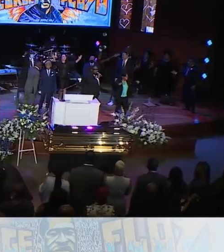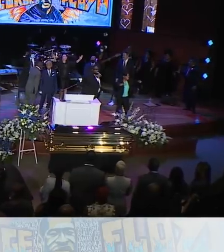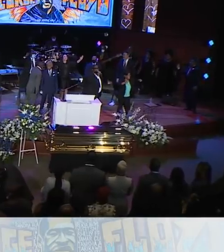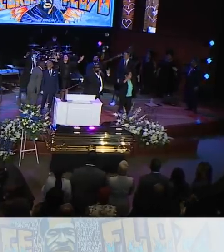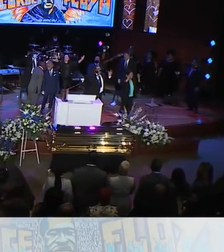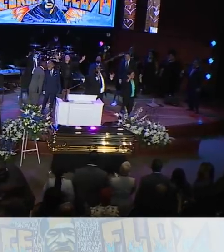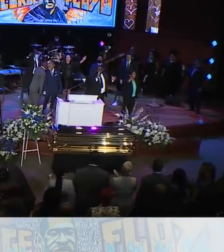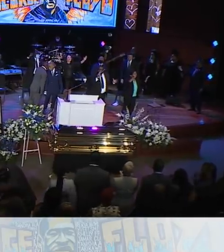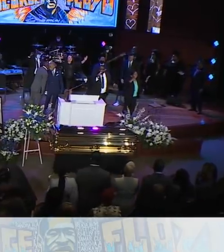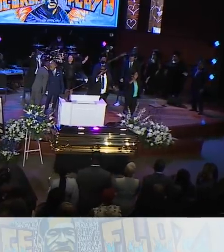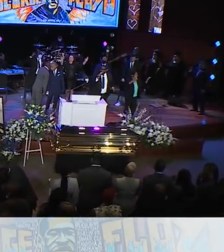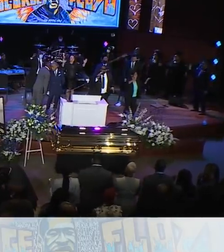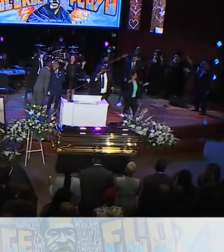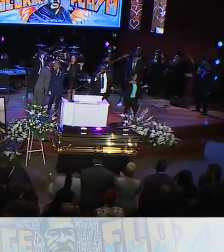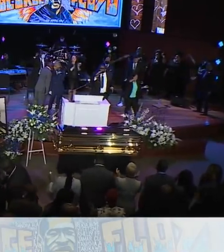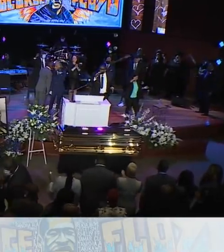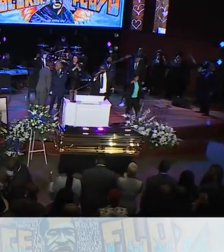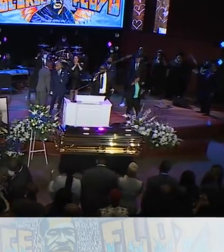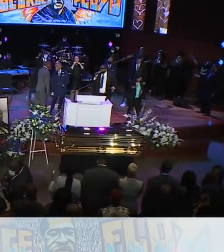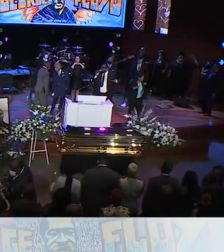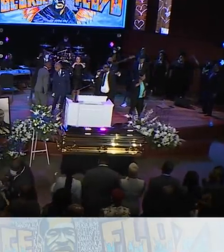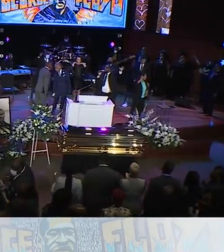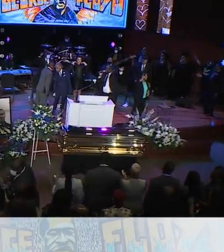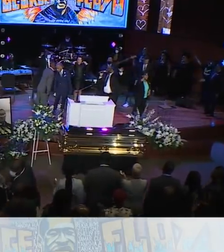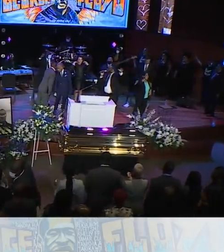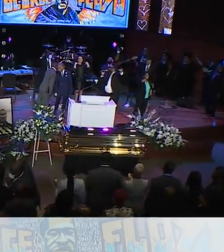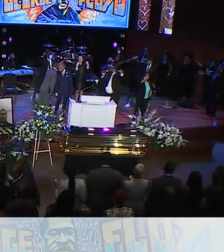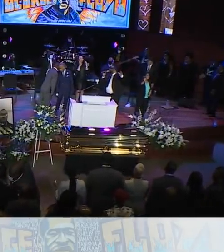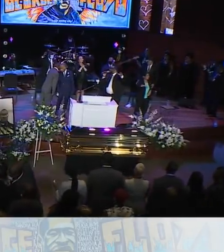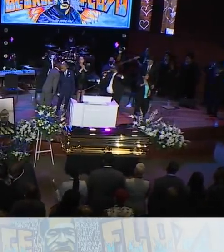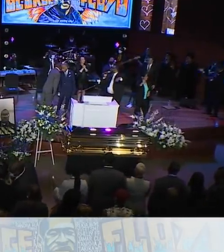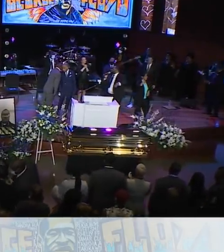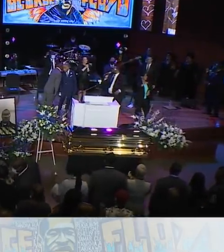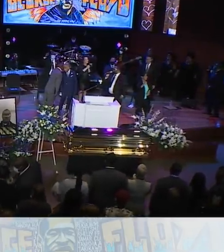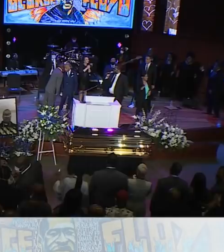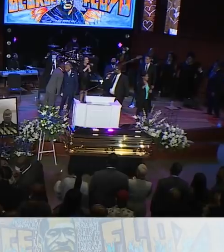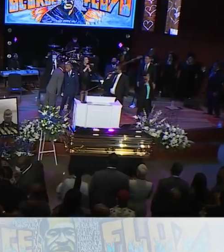YES, HE IS.